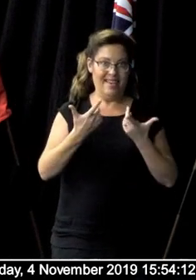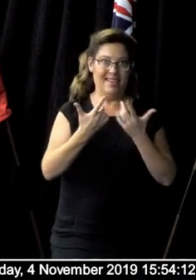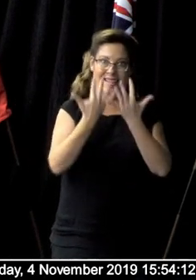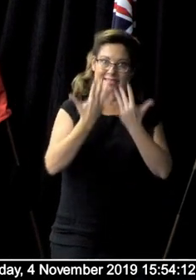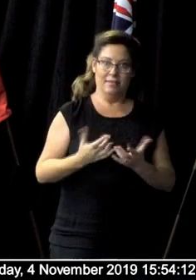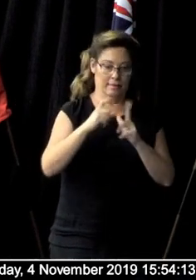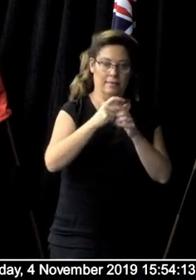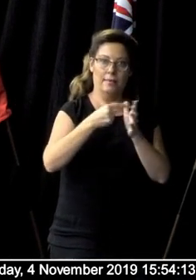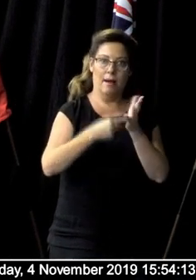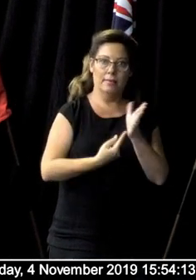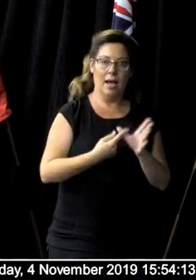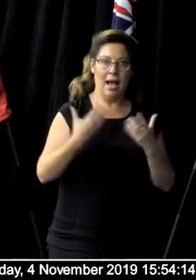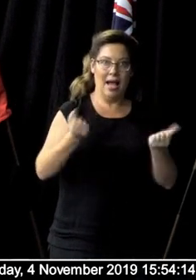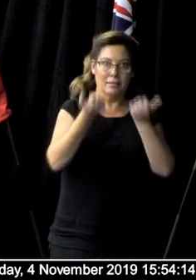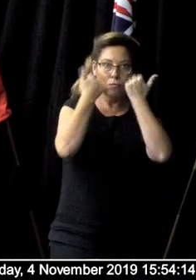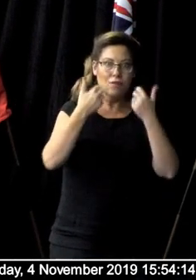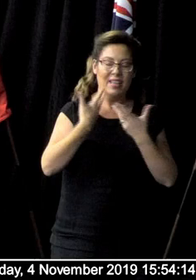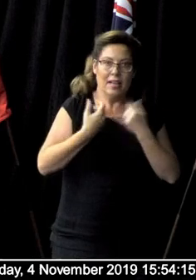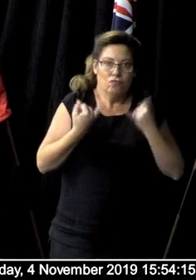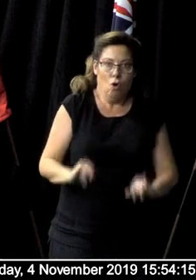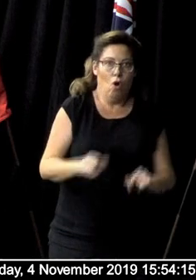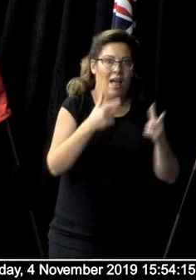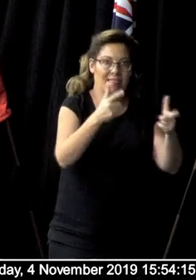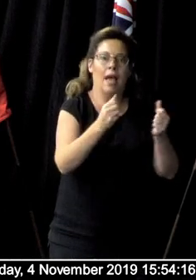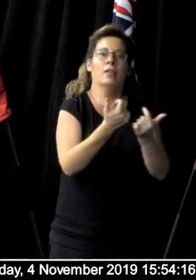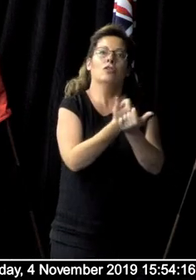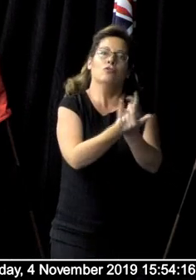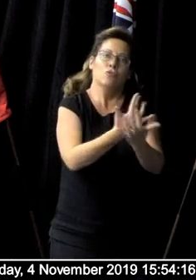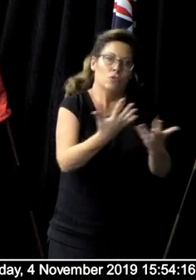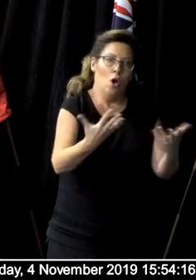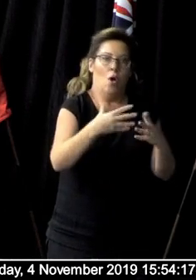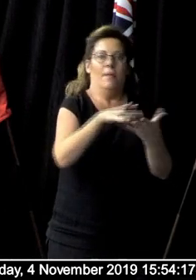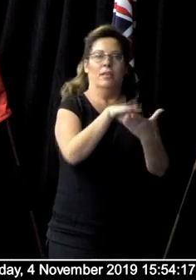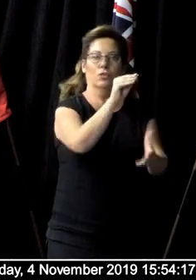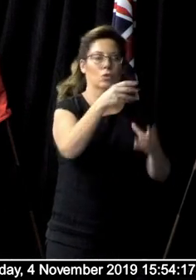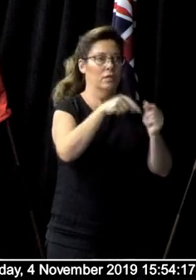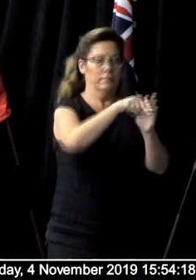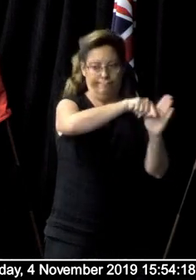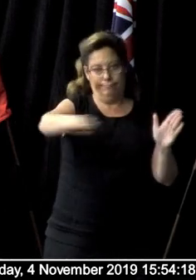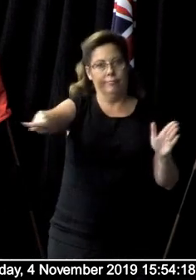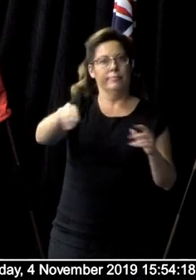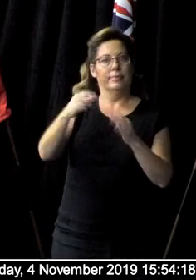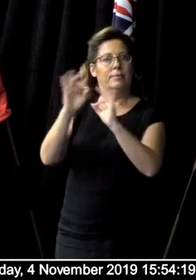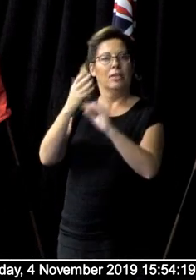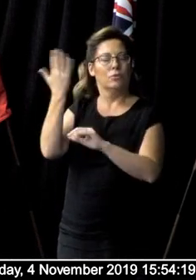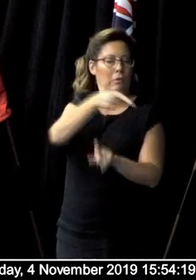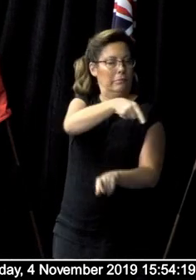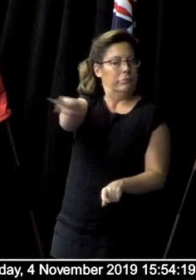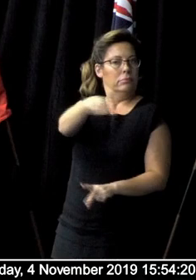And it is, to me, untenable that we would continue to offer special education which